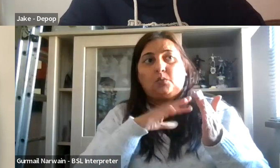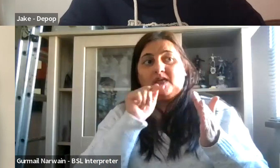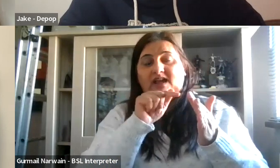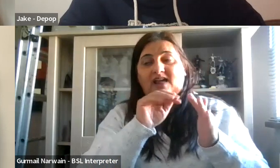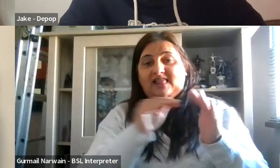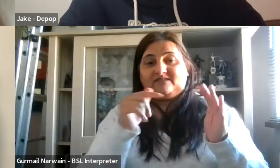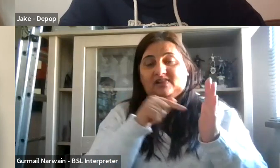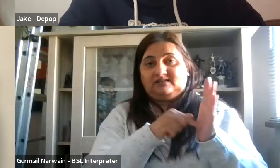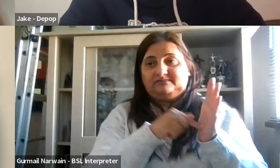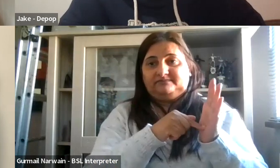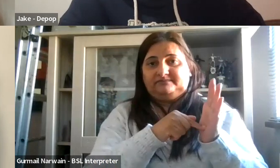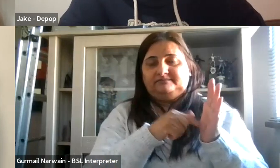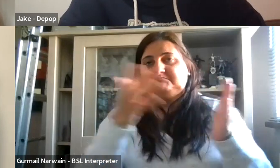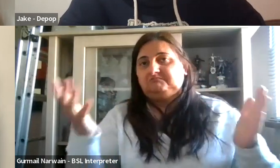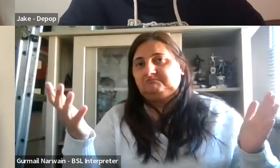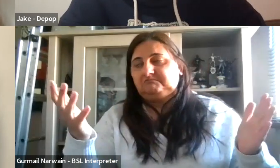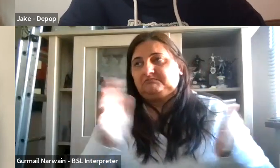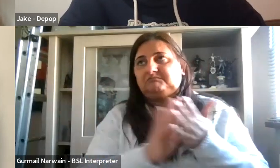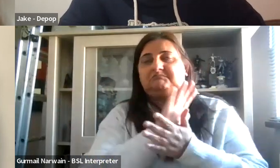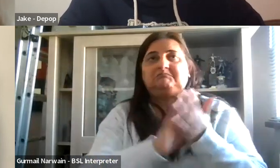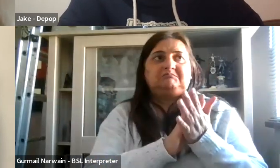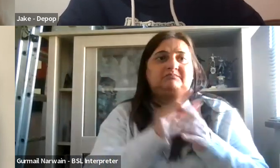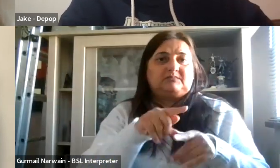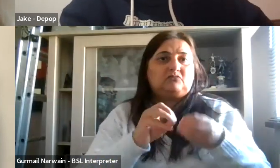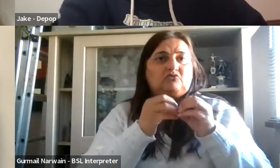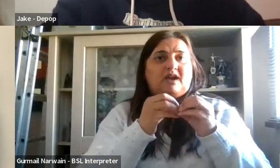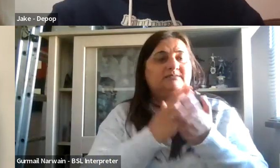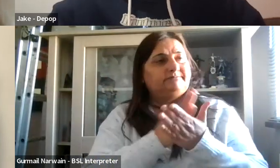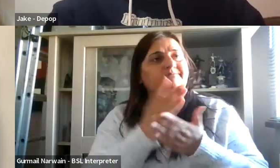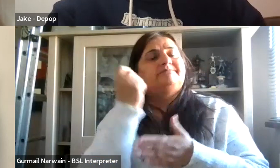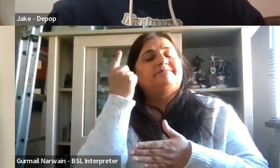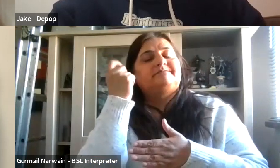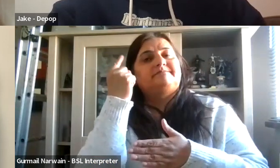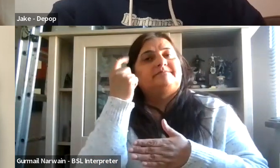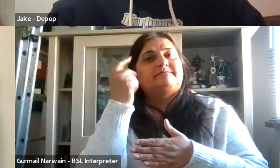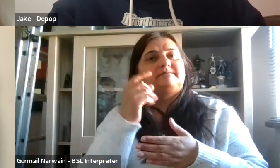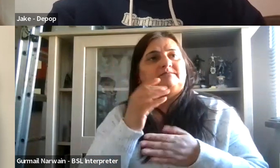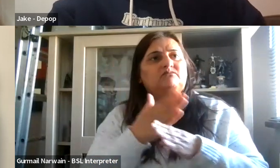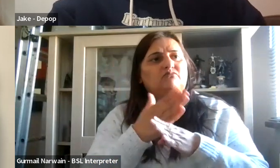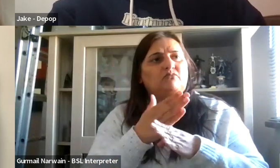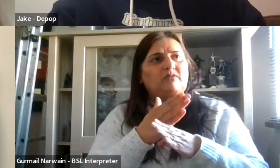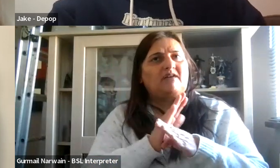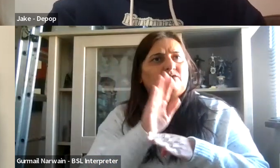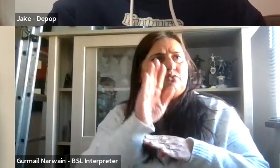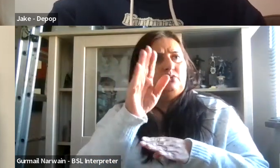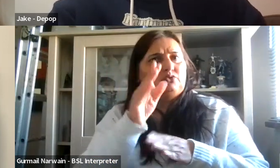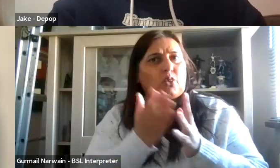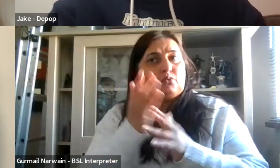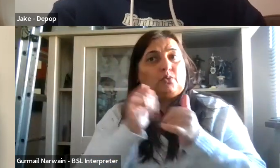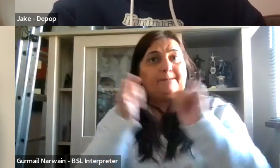level which in turn kind of creates a clear understanding of a bit of a career path across the company so that's really